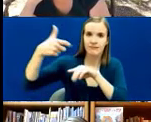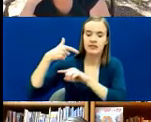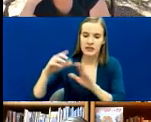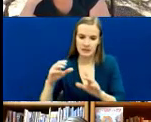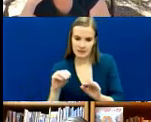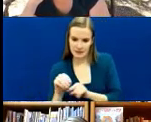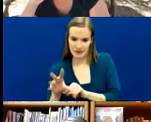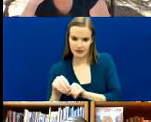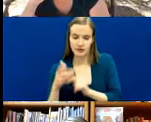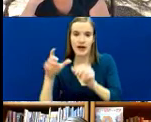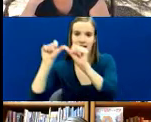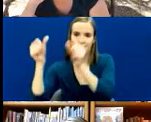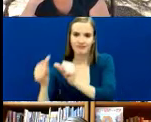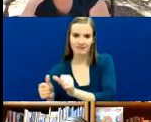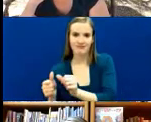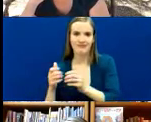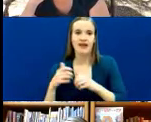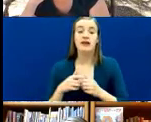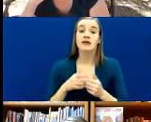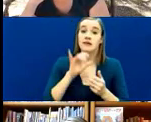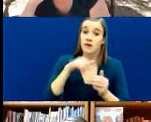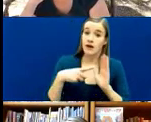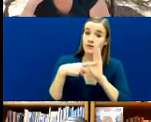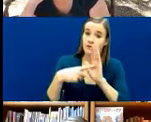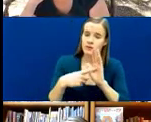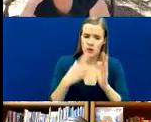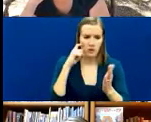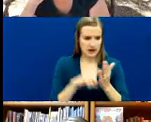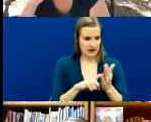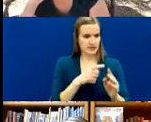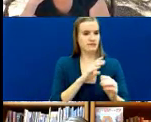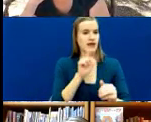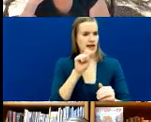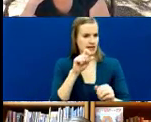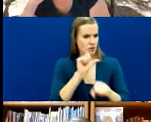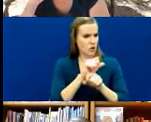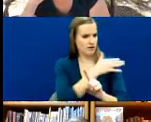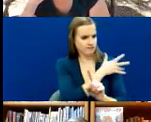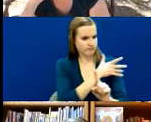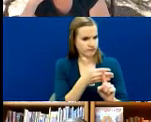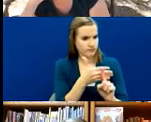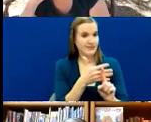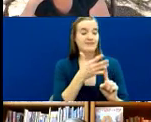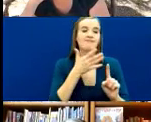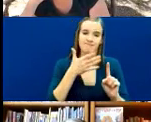recognizes the work that the ADA still needs to do. And so, and it's currently